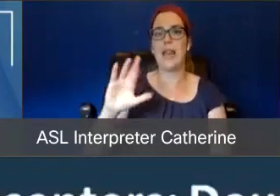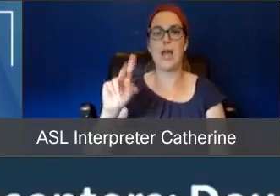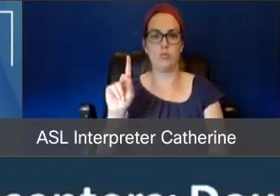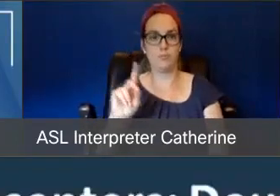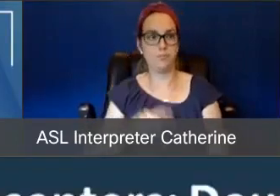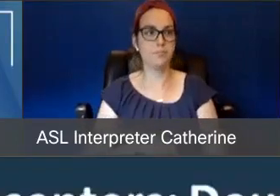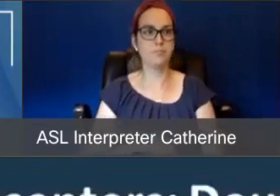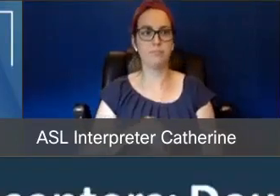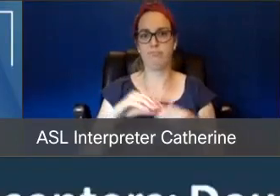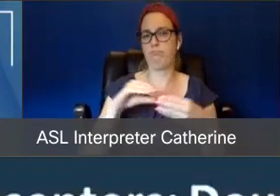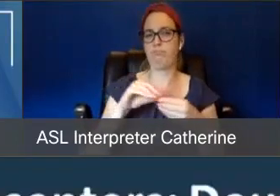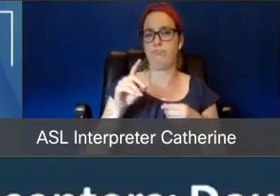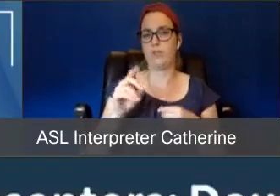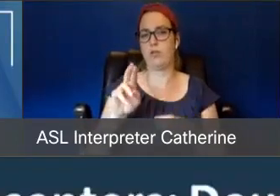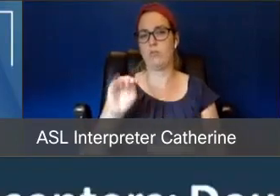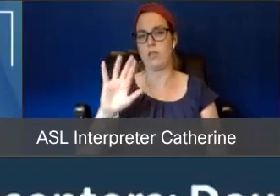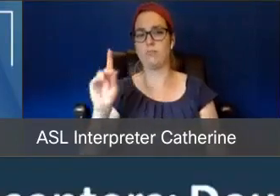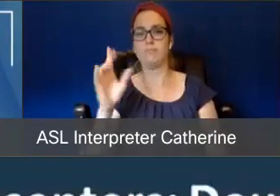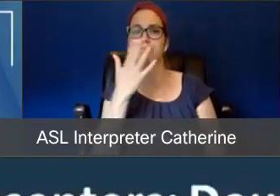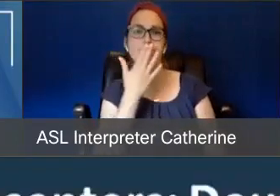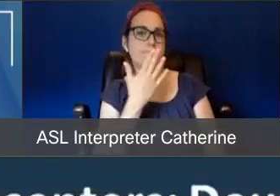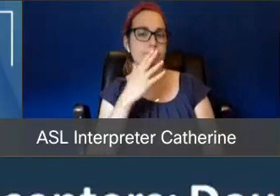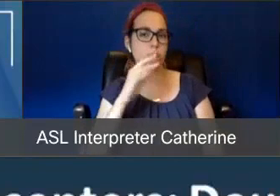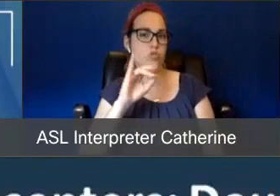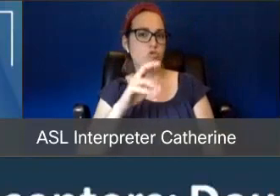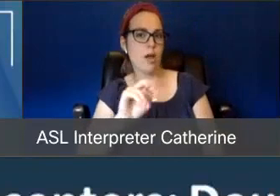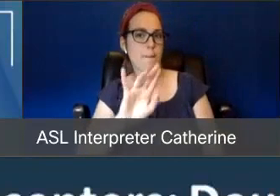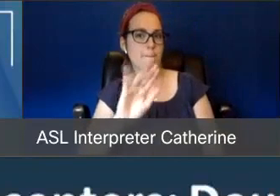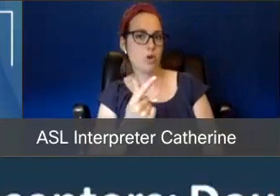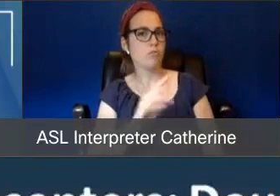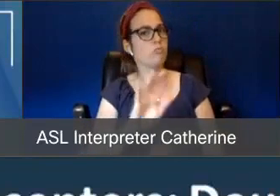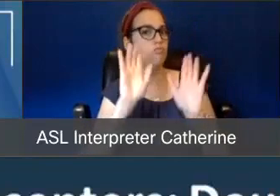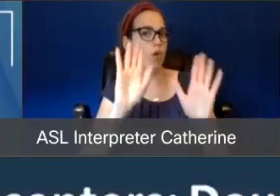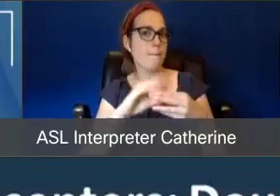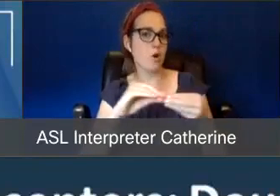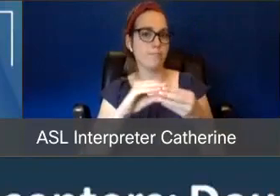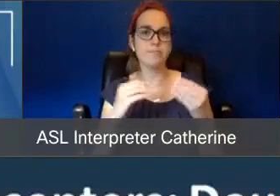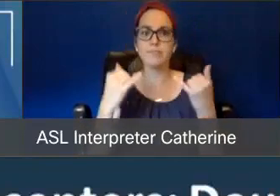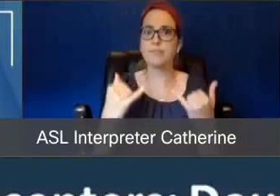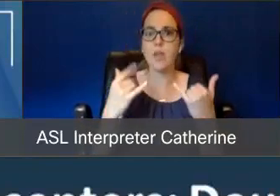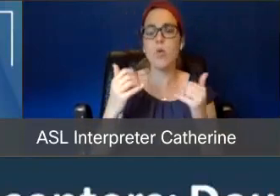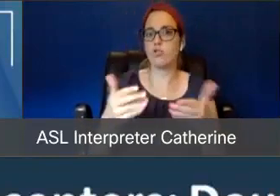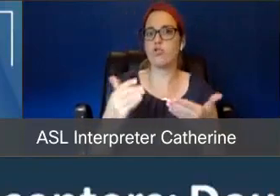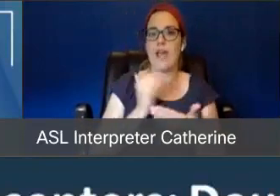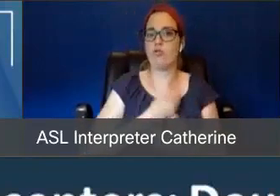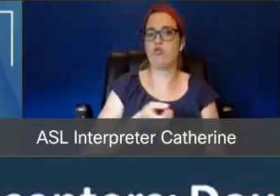Thank you so much Jon for those great remarks. I'd like to take a few moments to introduce our two speakers for today's webinar.